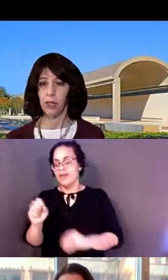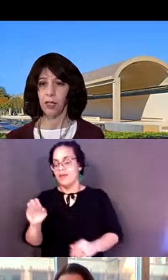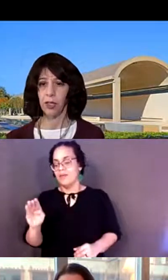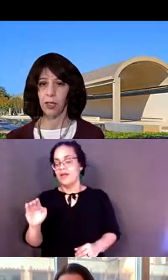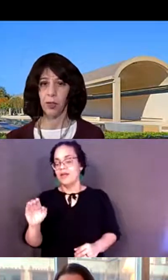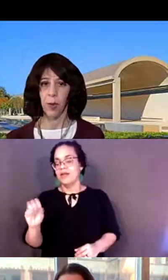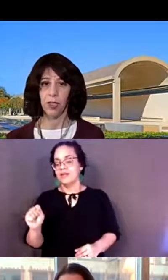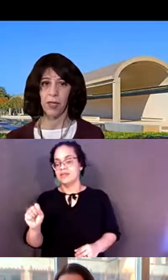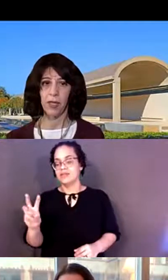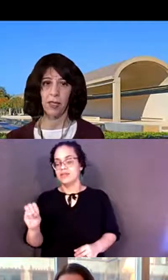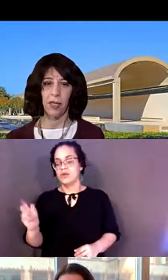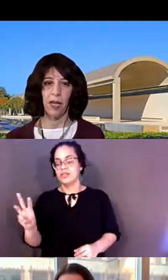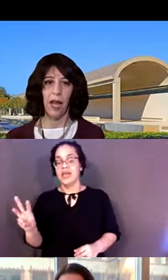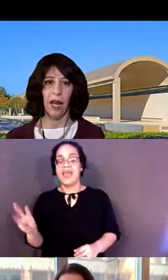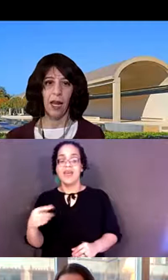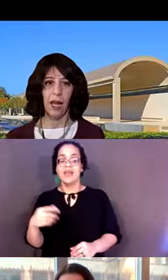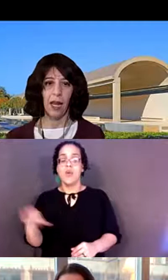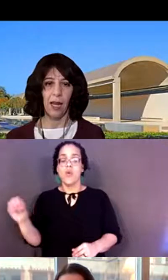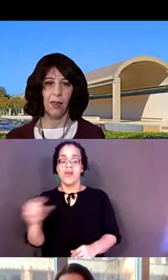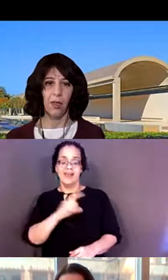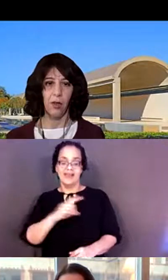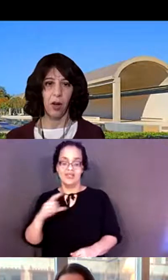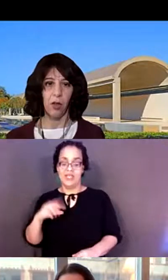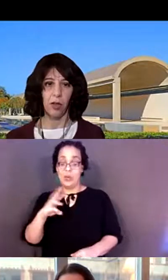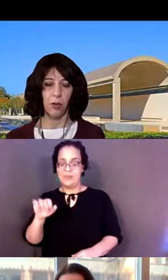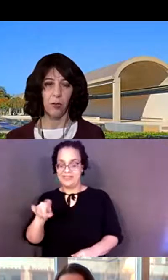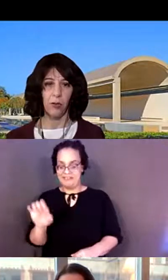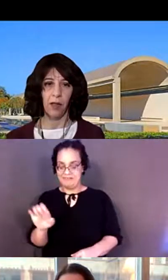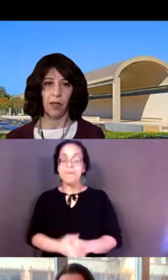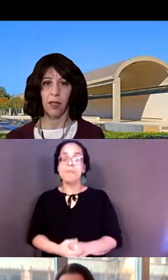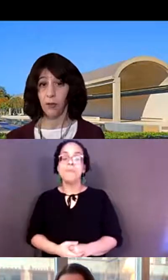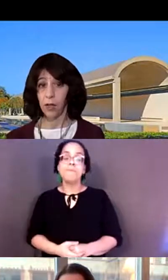legislature's website.